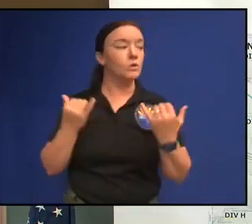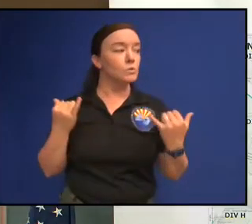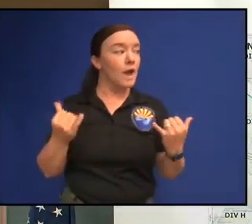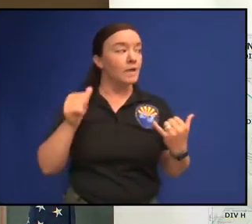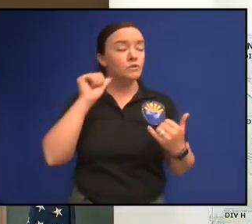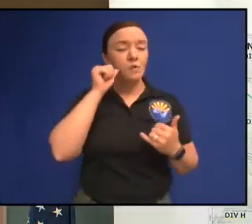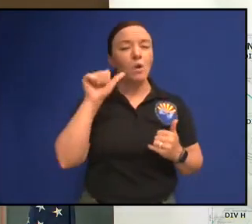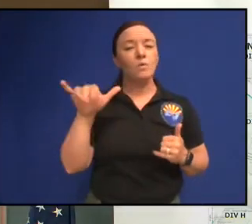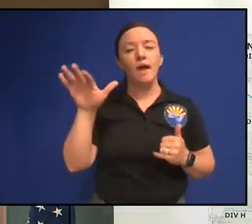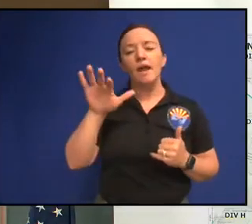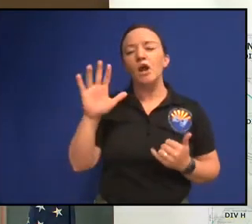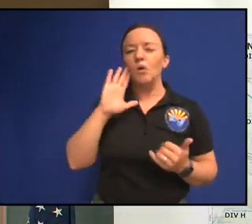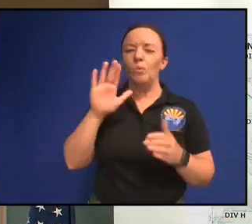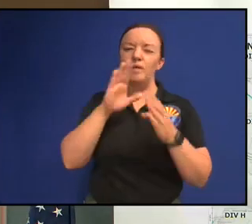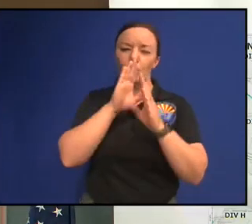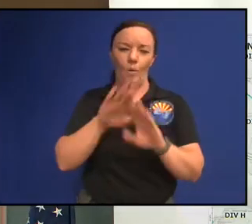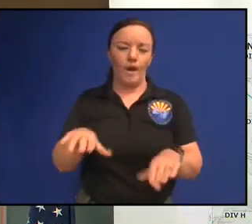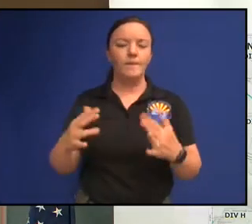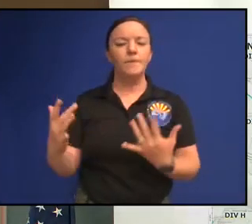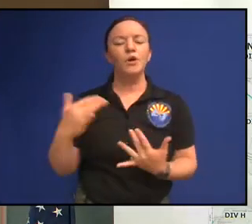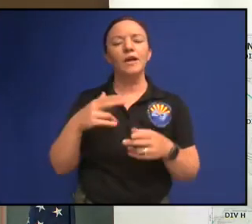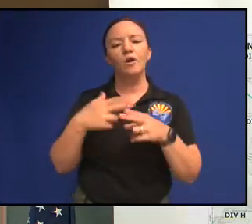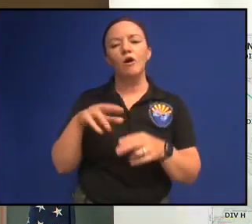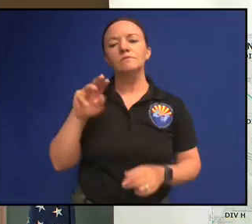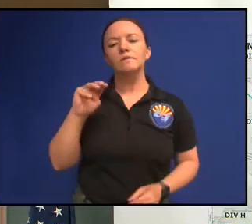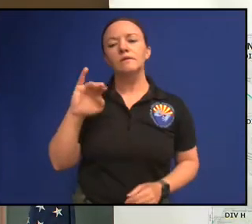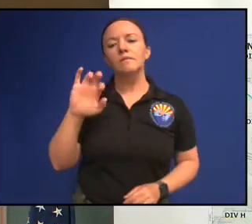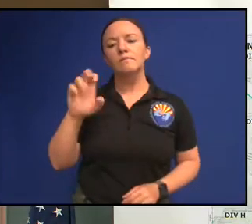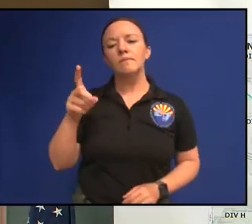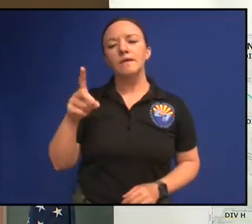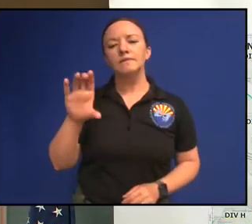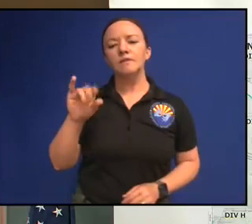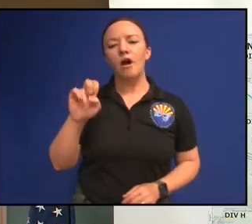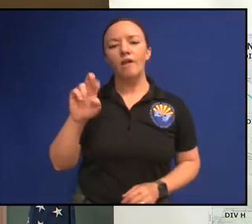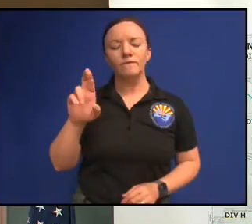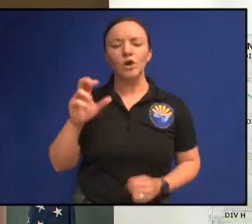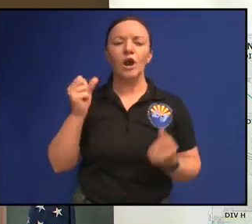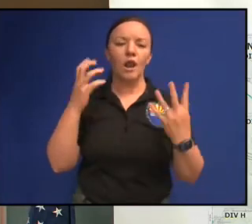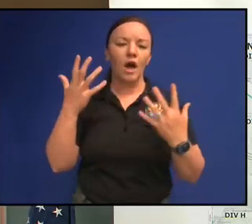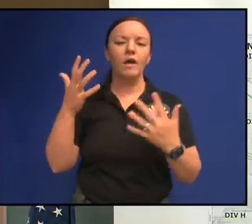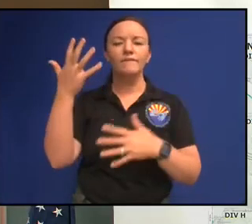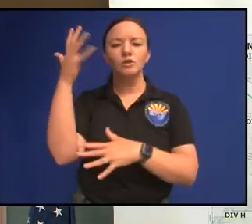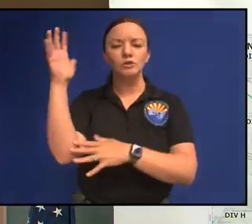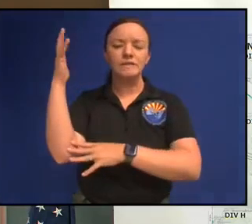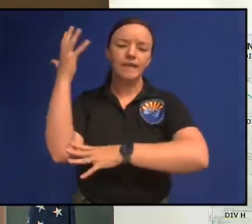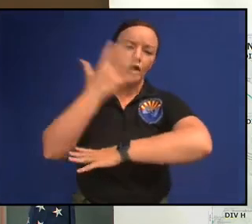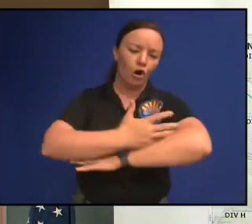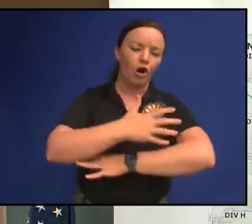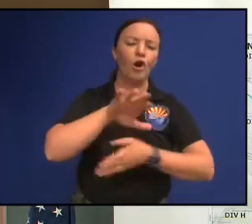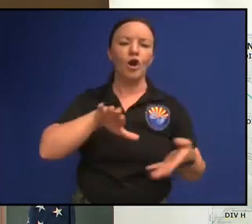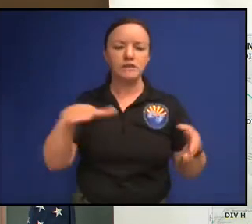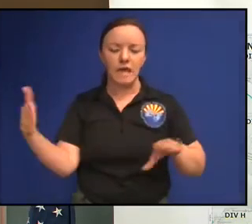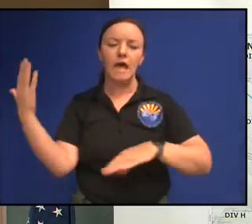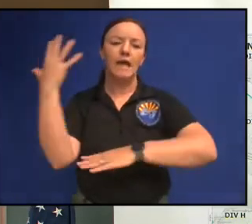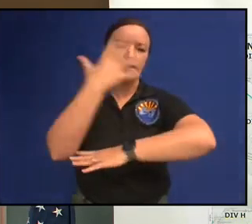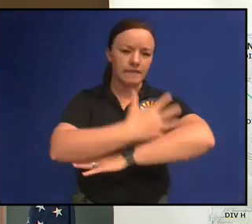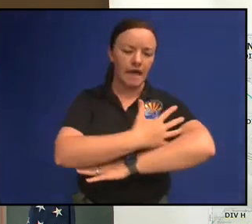REALLY QUIET. IT IS BURNING IN MIXED CONFER, REALLY HEAVY FUELS, A LOT OF DEADENED DOWN, CLOSED CANOPY, HIGH ELEVATION.